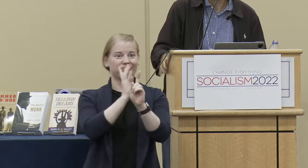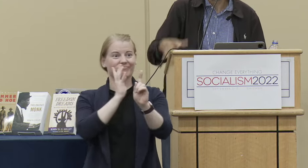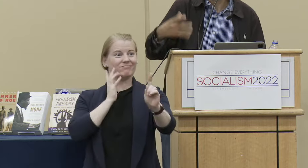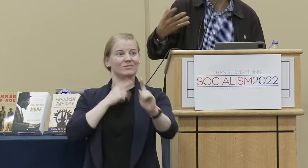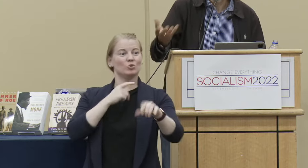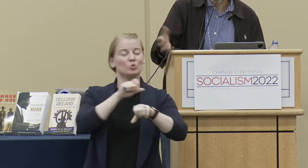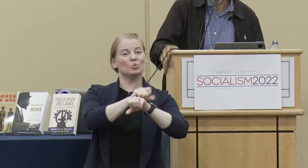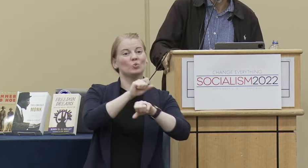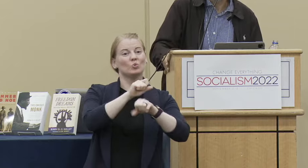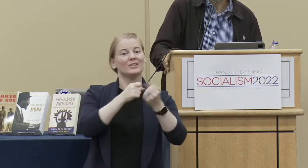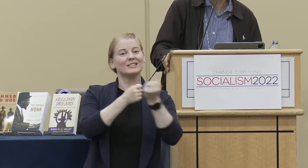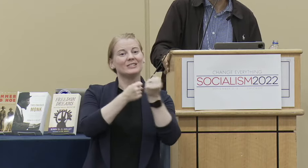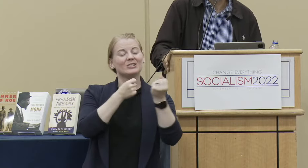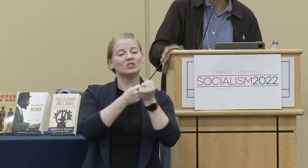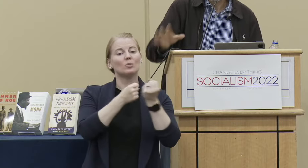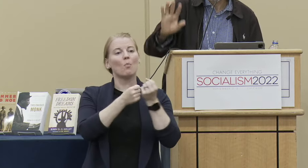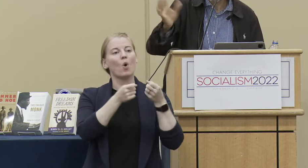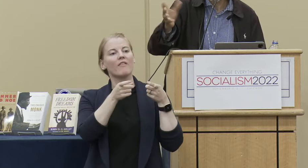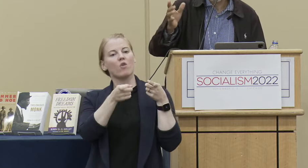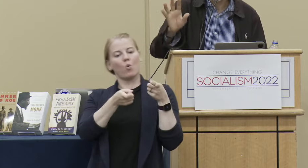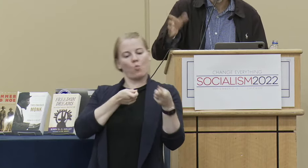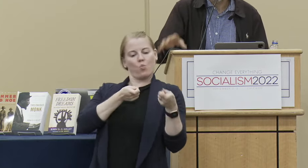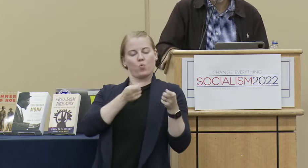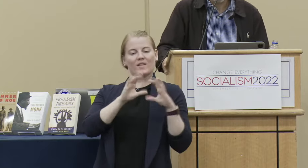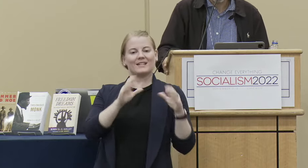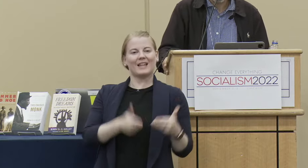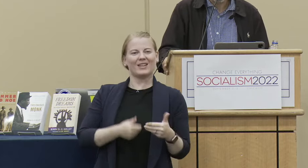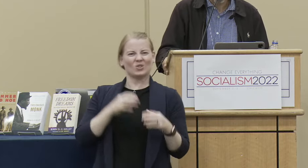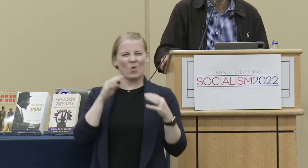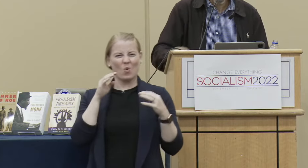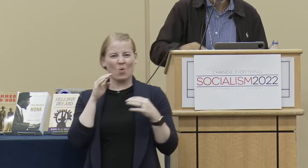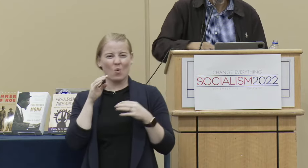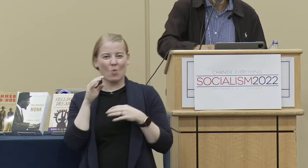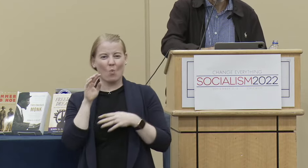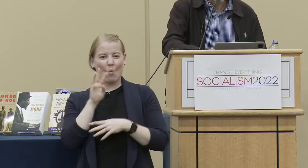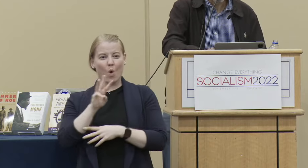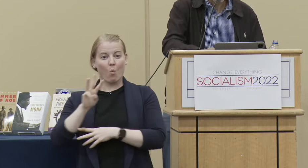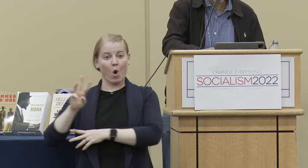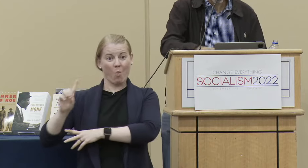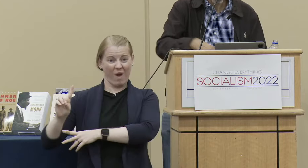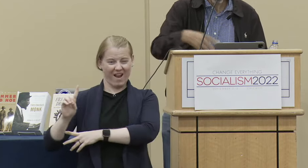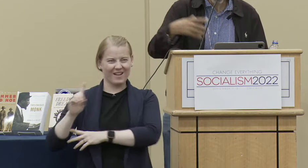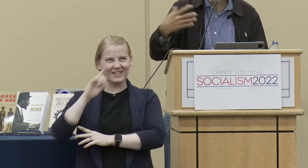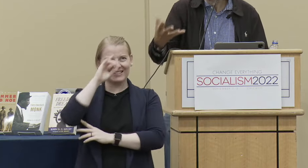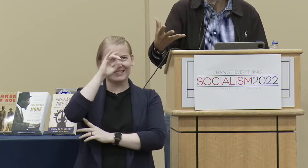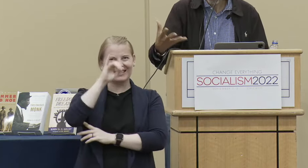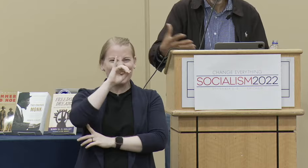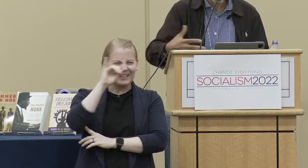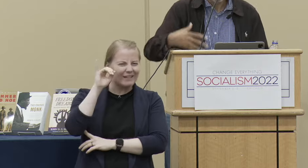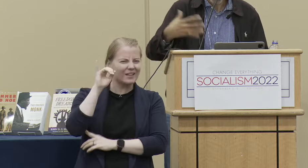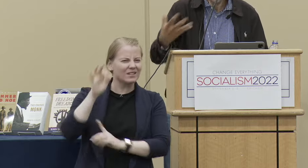to support the ruling class in World War I. You know, Italy